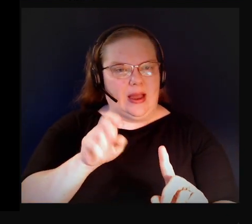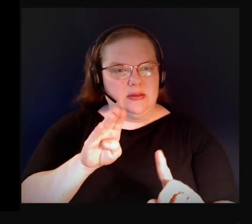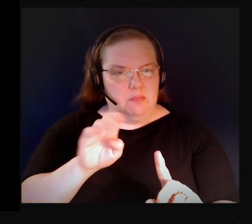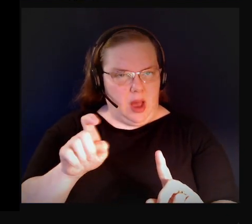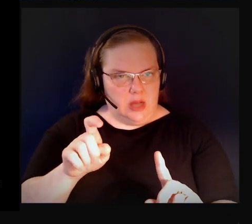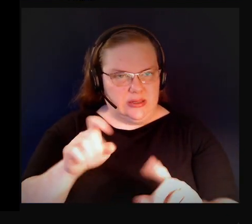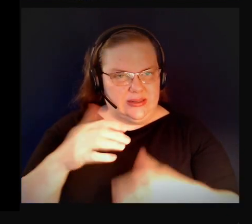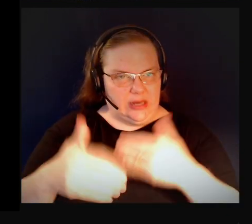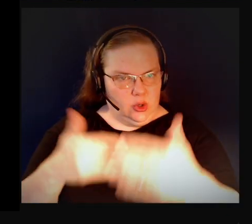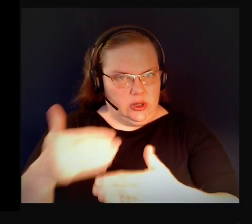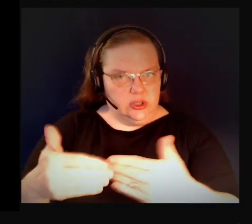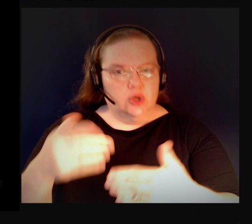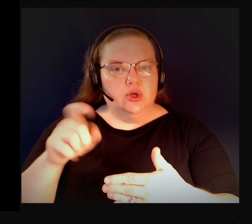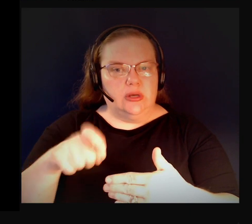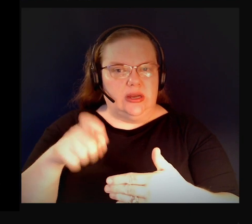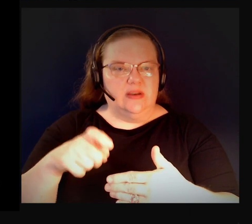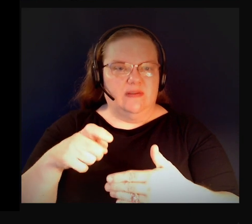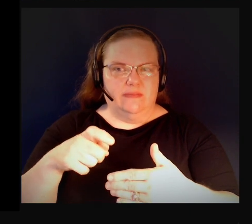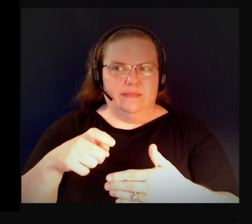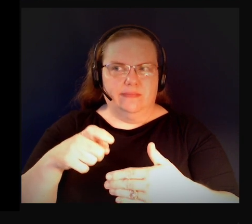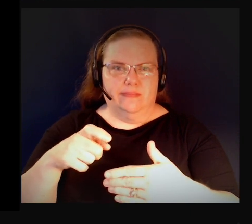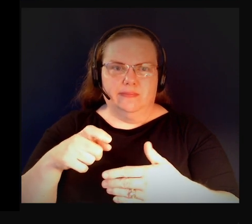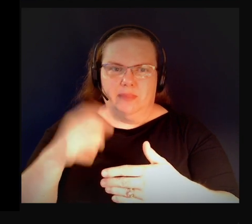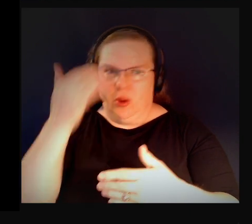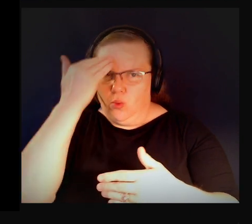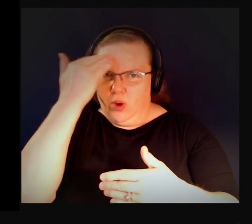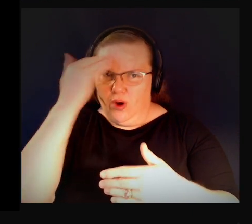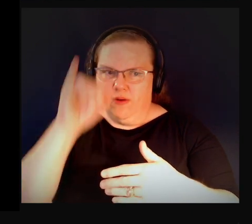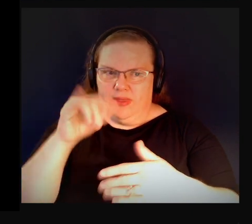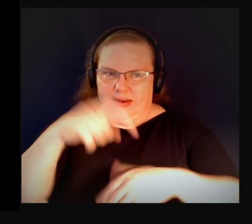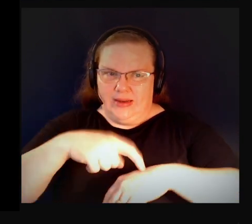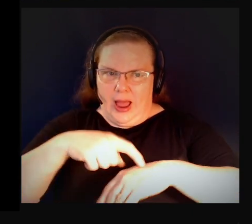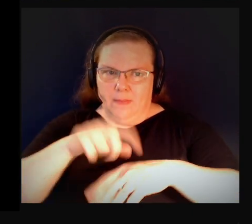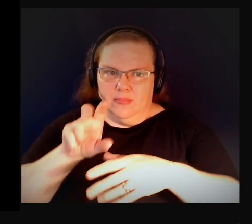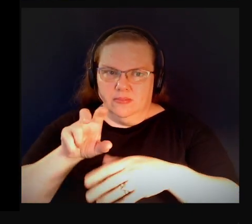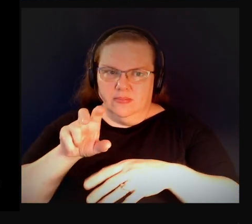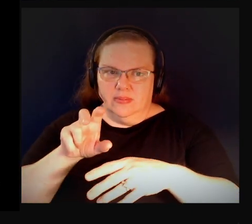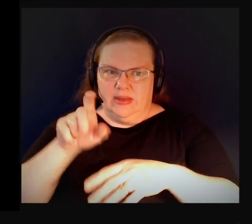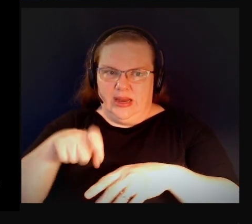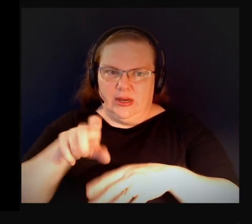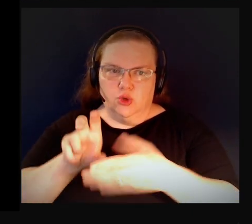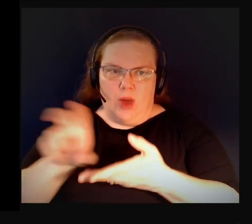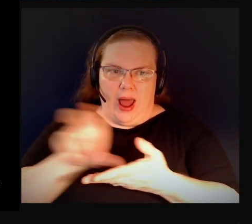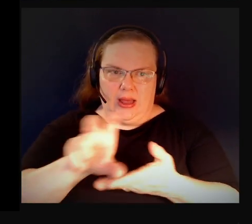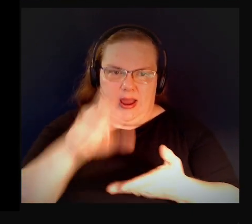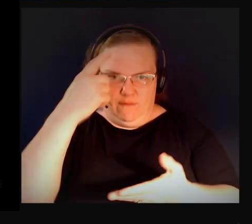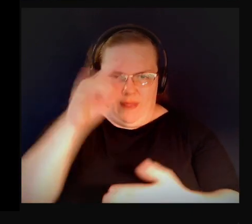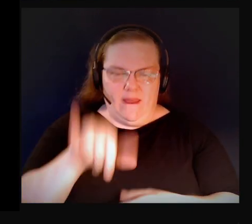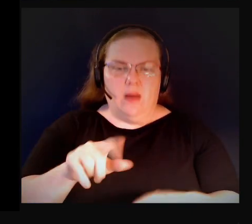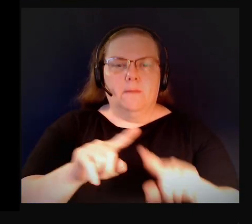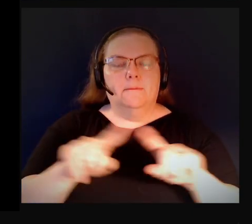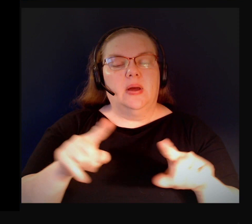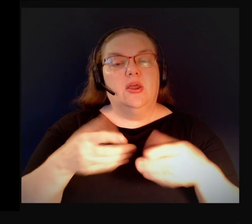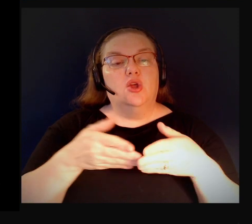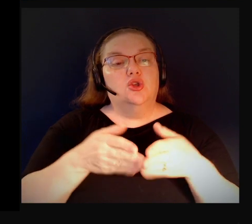and how much GPU time to allocate to them. For Xbox series, we recommend some general rules when using these effects.